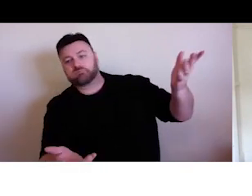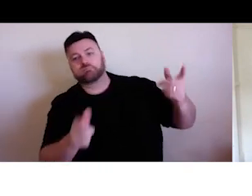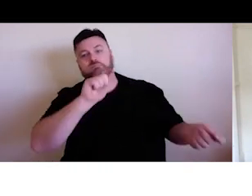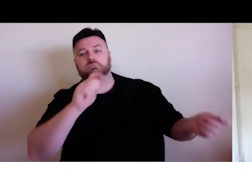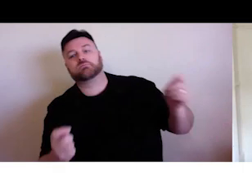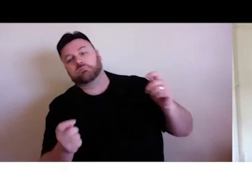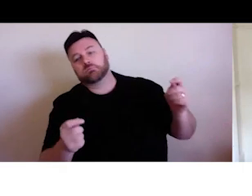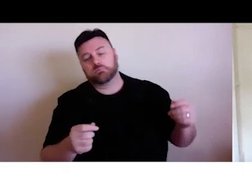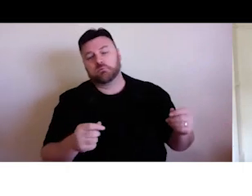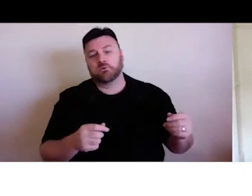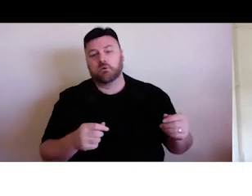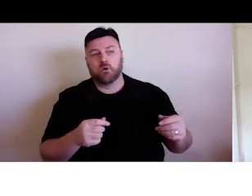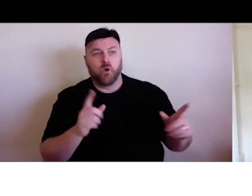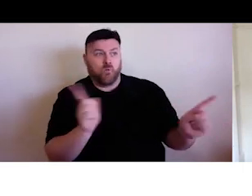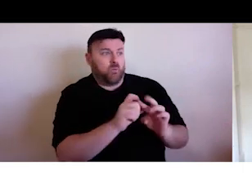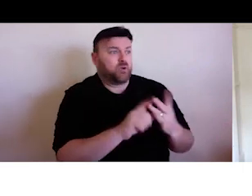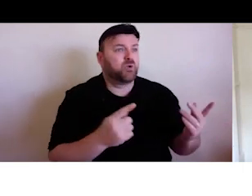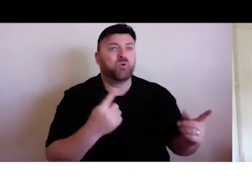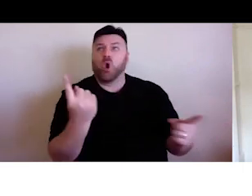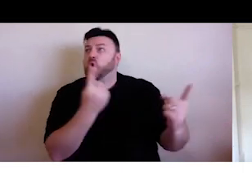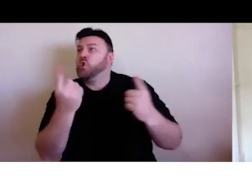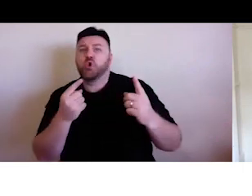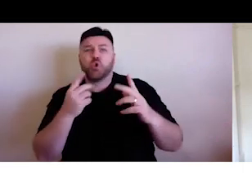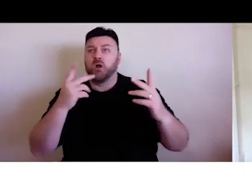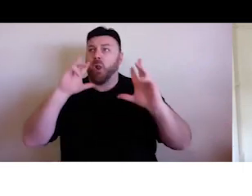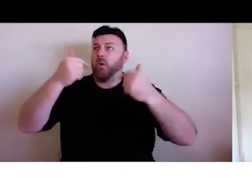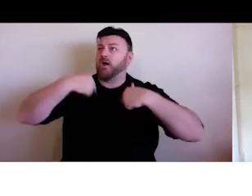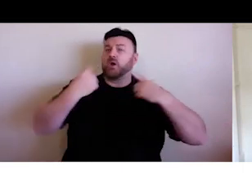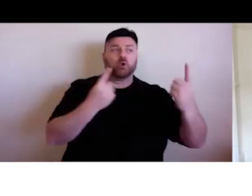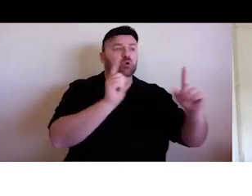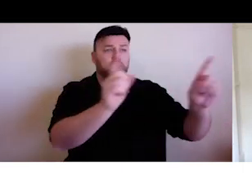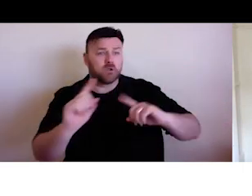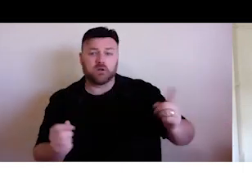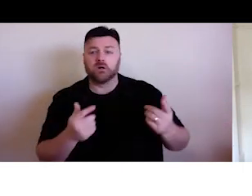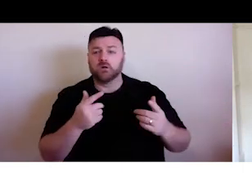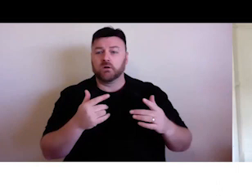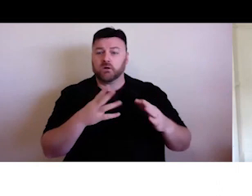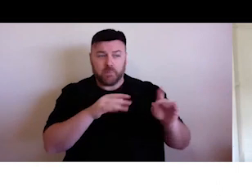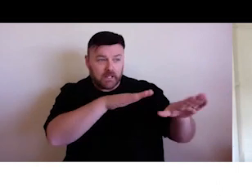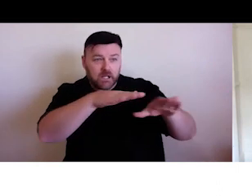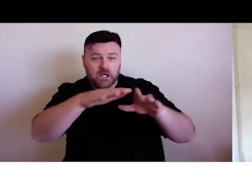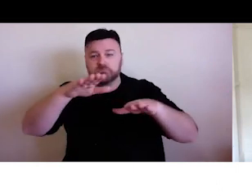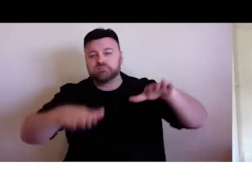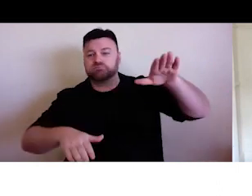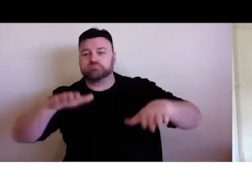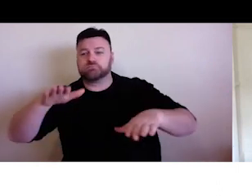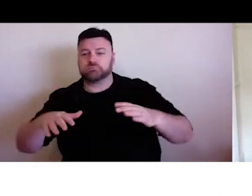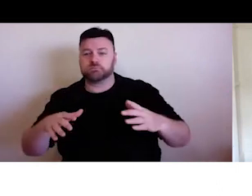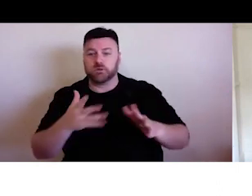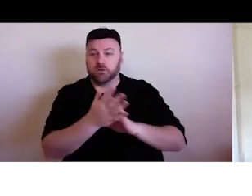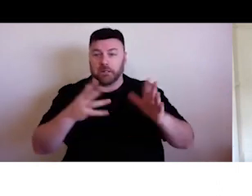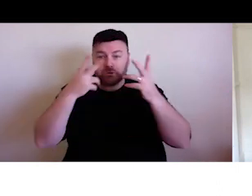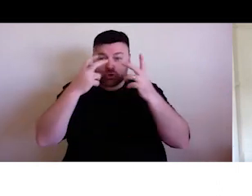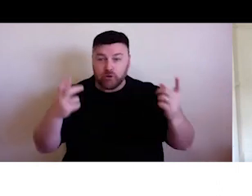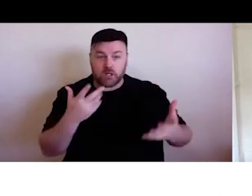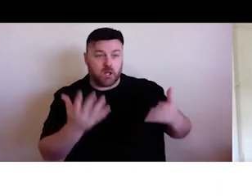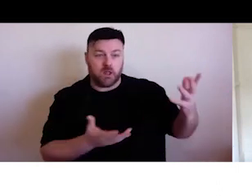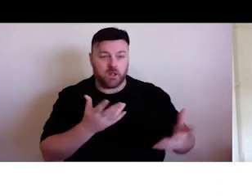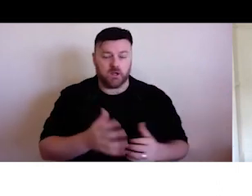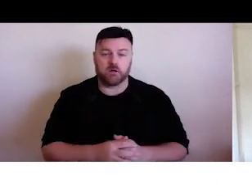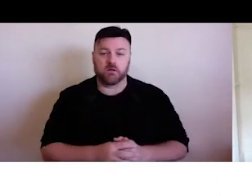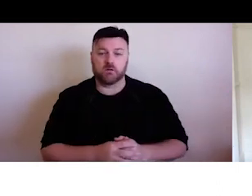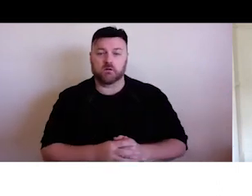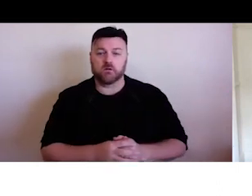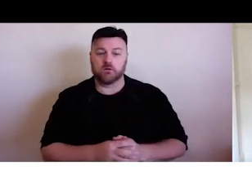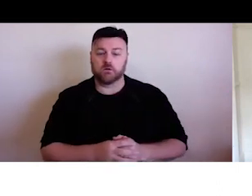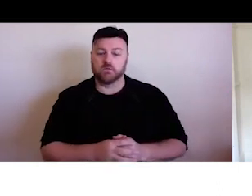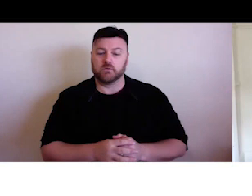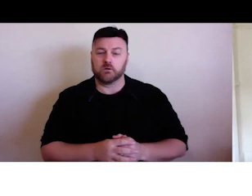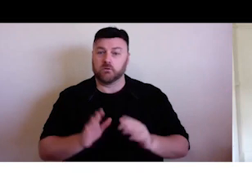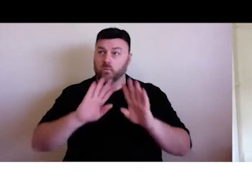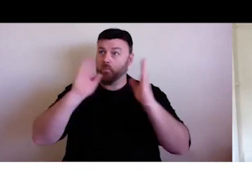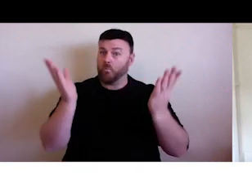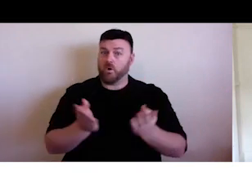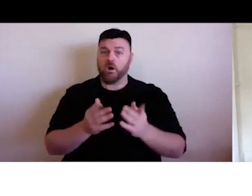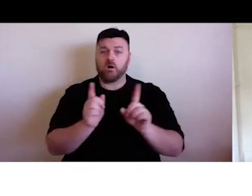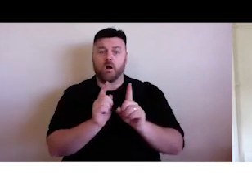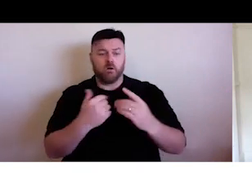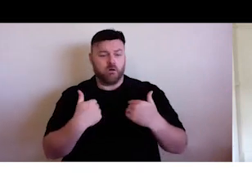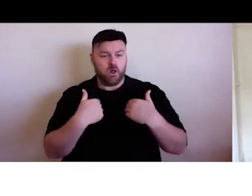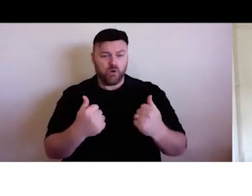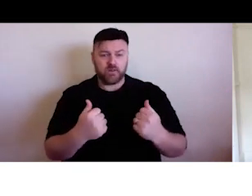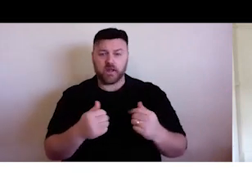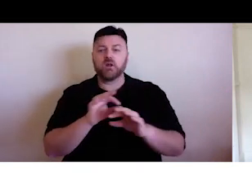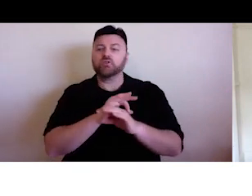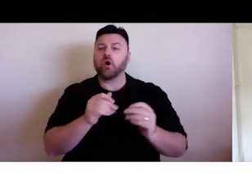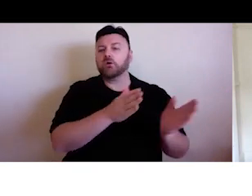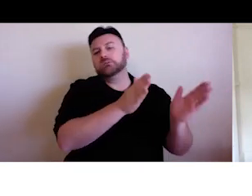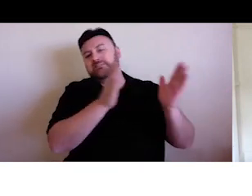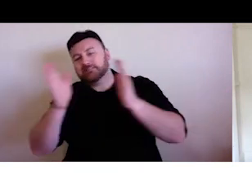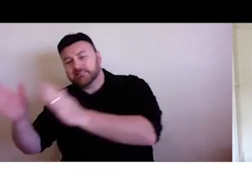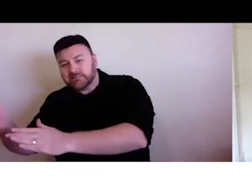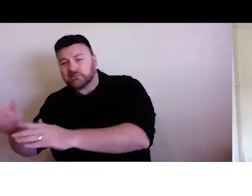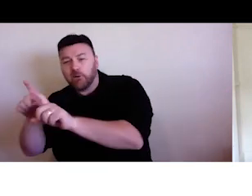questions and it causes too much disequilibrium in society. Healthy systems don't go all the way to stagnation or all the way to chaos.